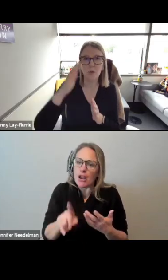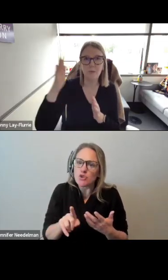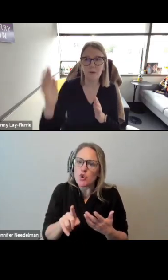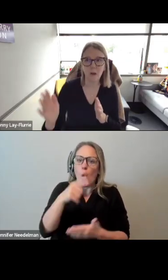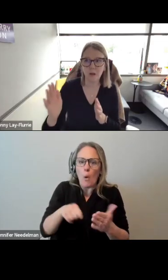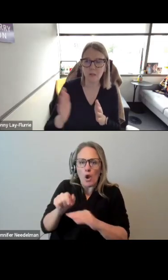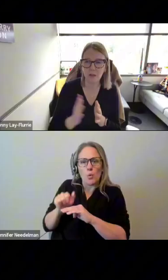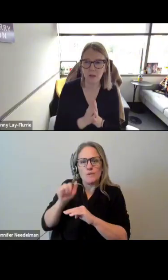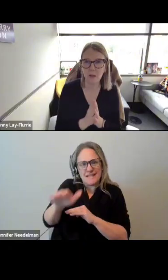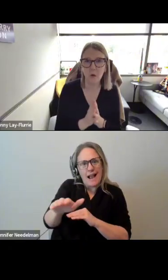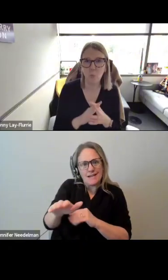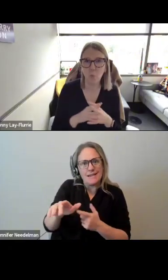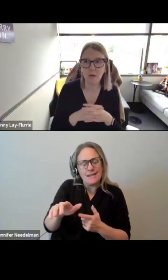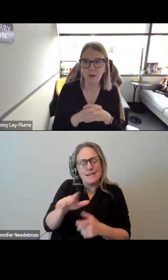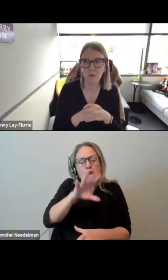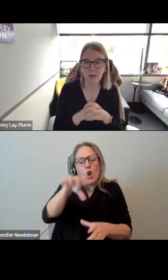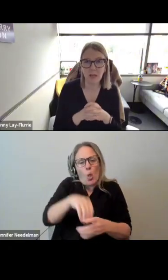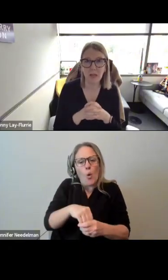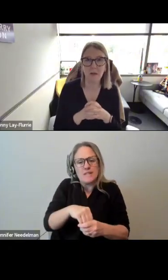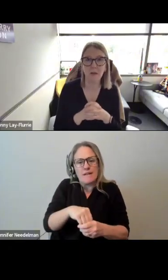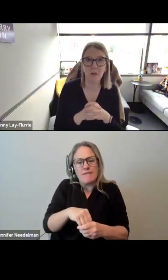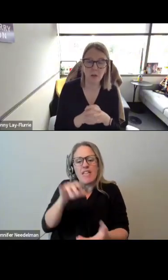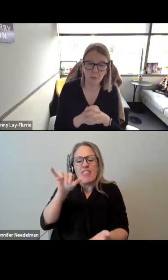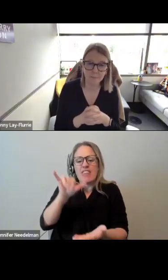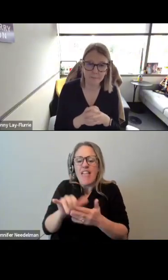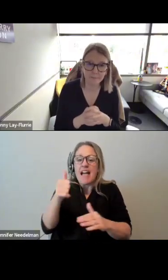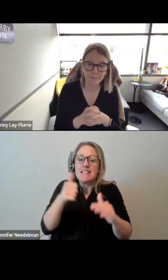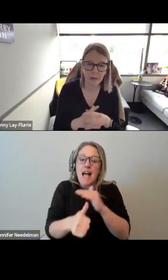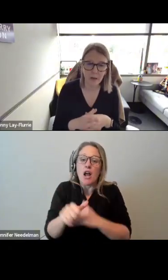All of this under Windows key + U.